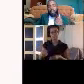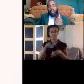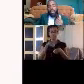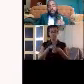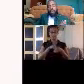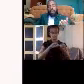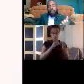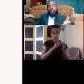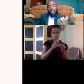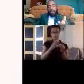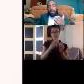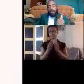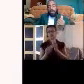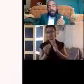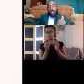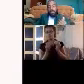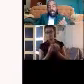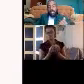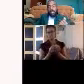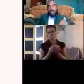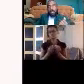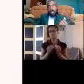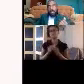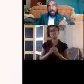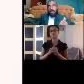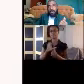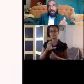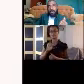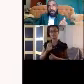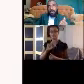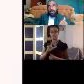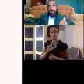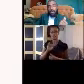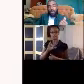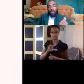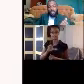in, and we referenced that earlier Jaqs was saying it isn't about, we're all on this journey